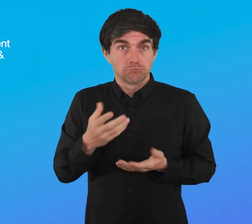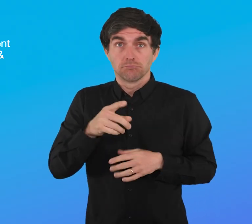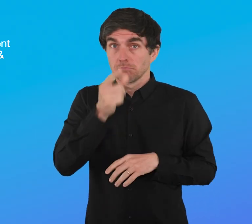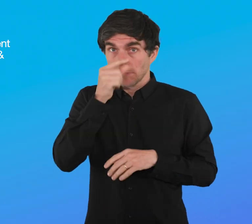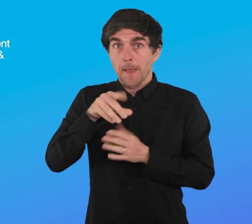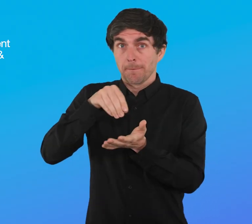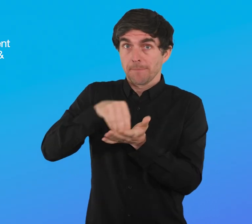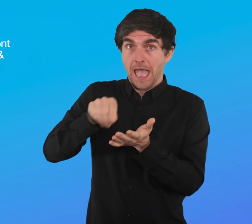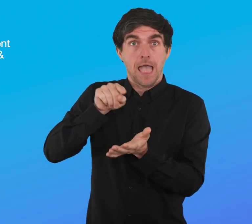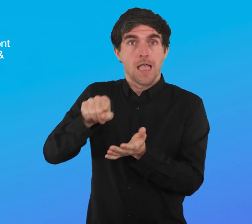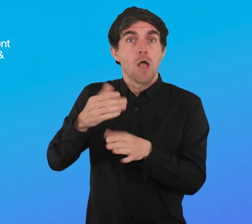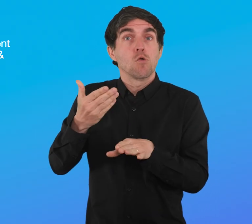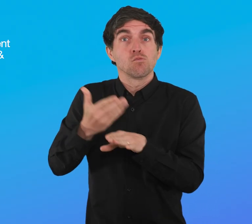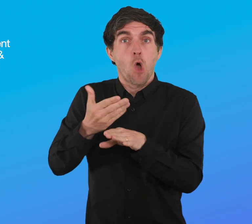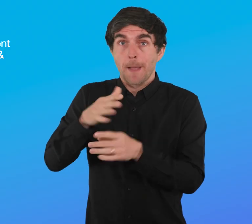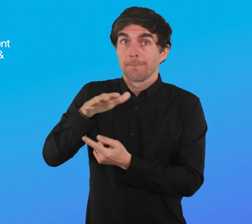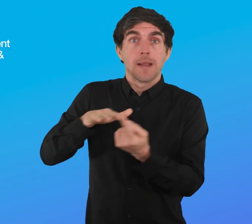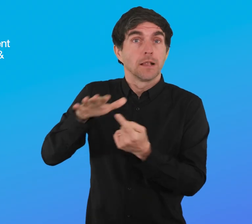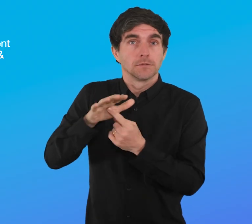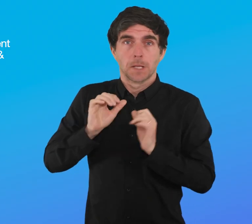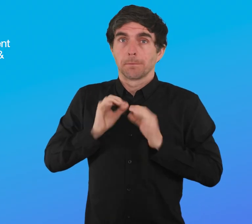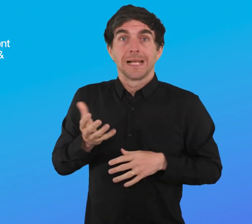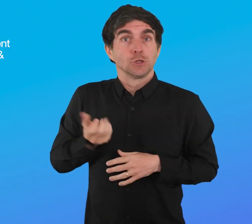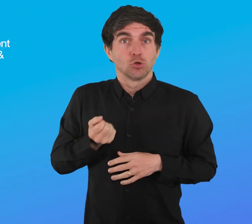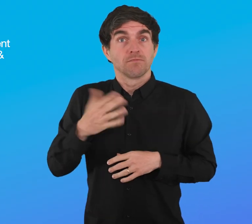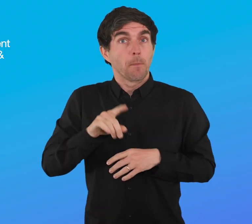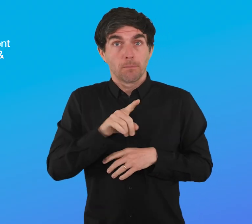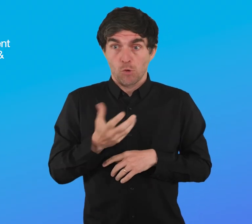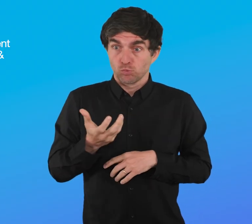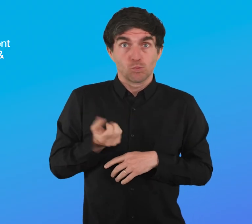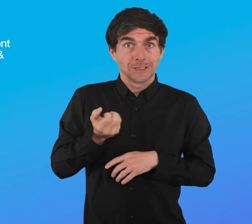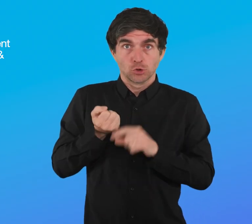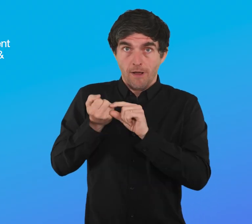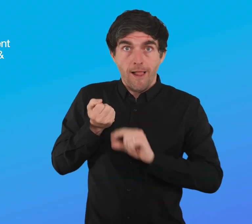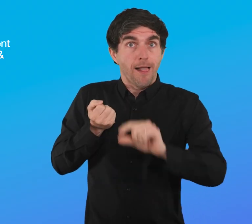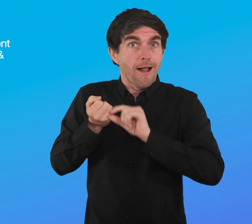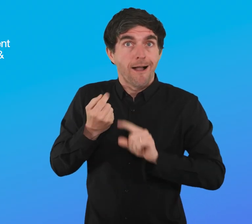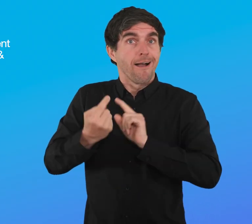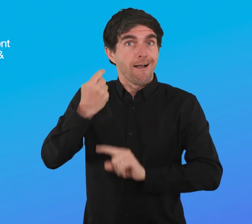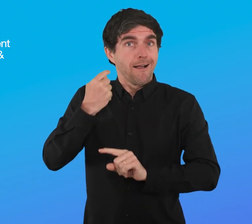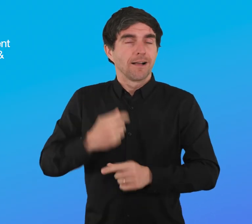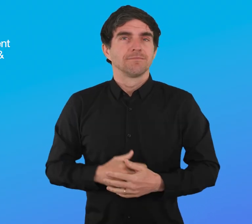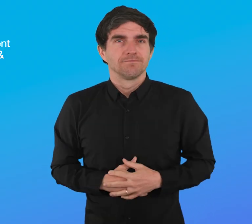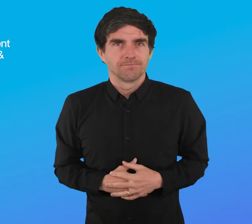You may pay into a workplace pension too from your wage.